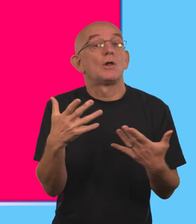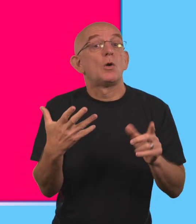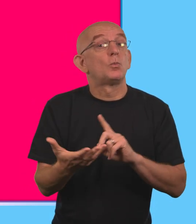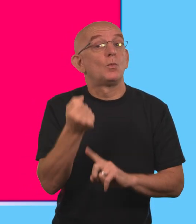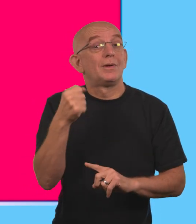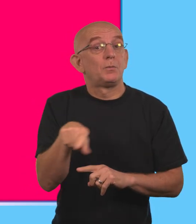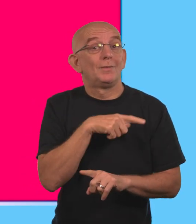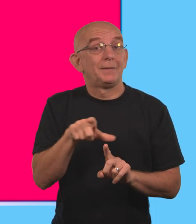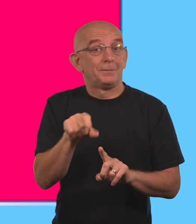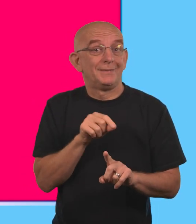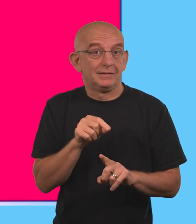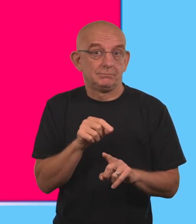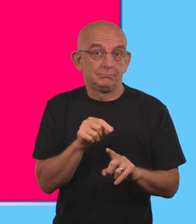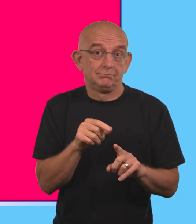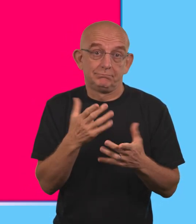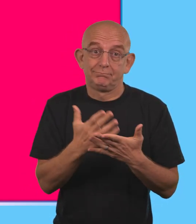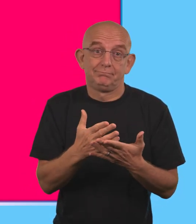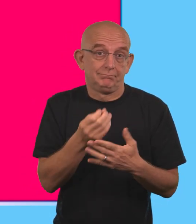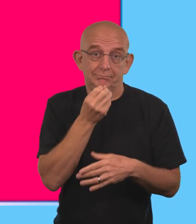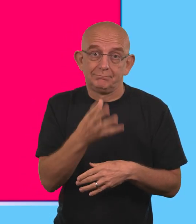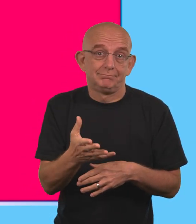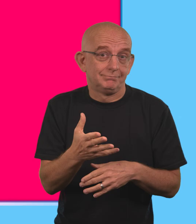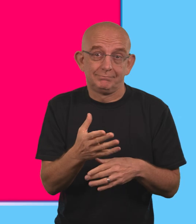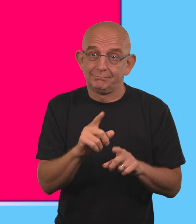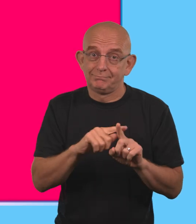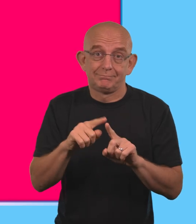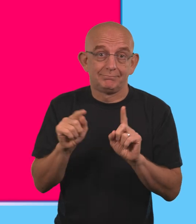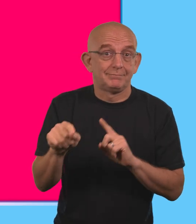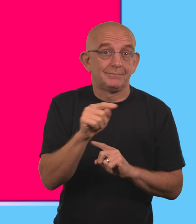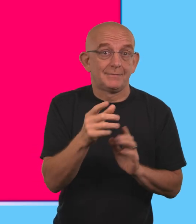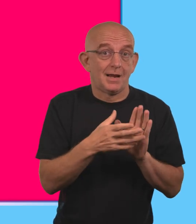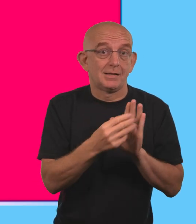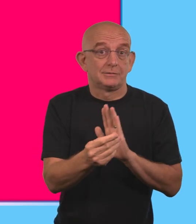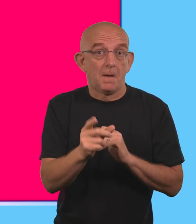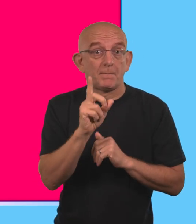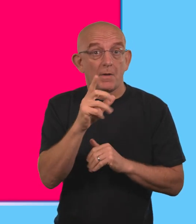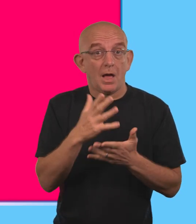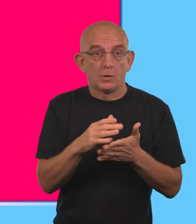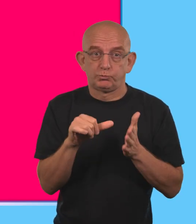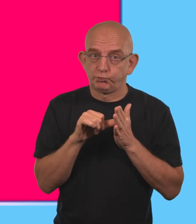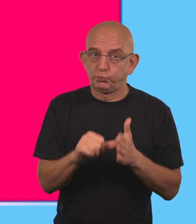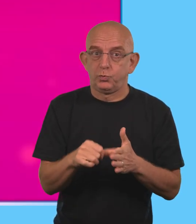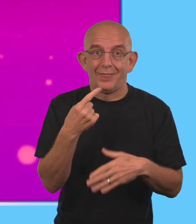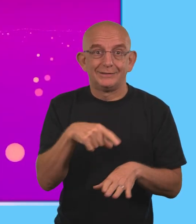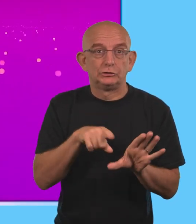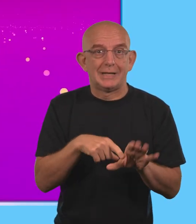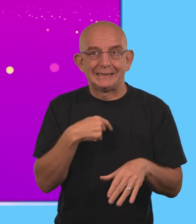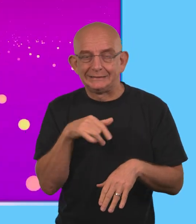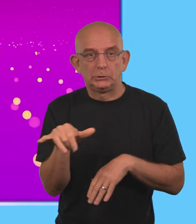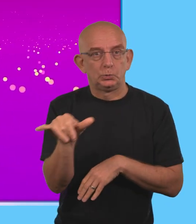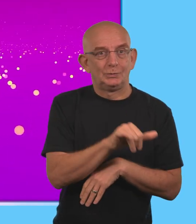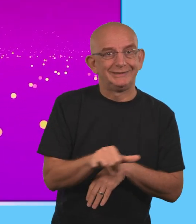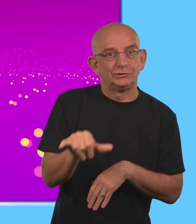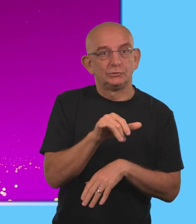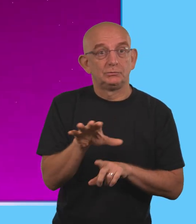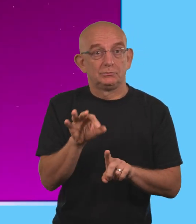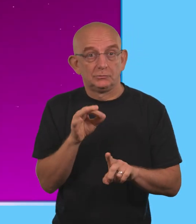And the winner that we picked was one of just many amazing examples, actually, picking a winner this year was incredibly difficult,